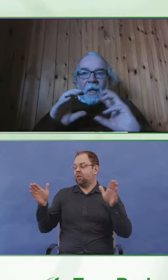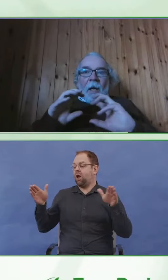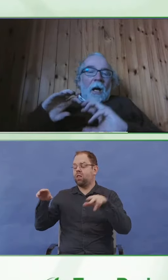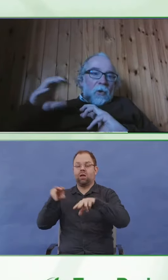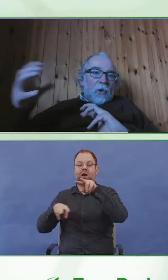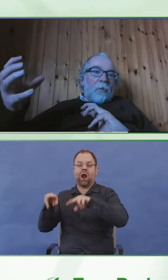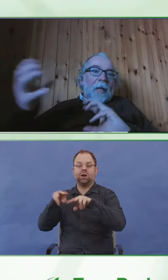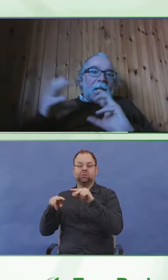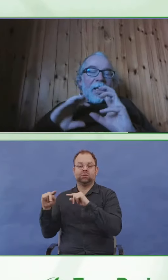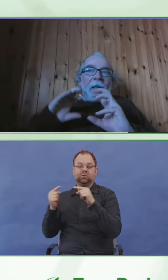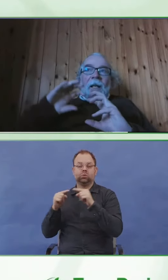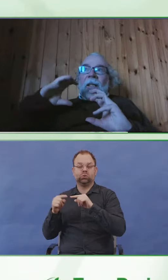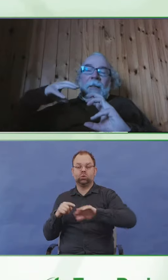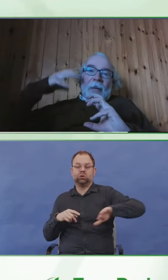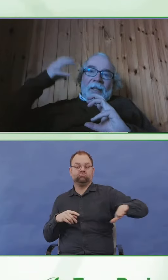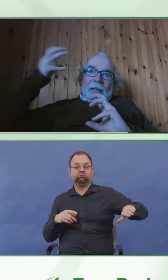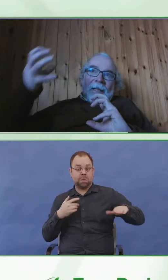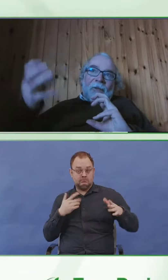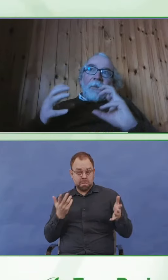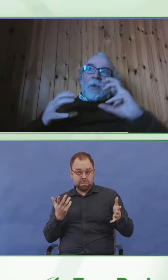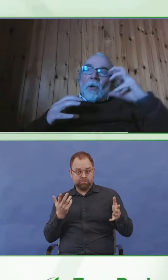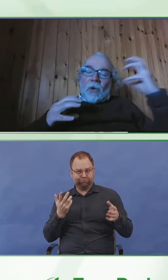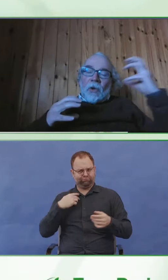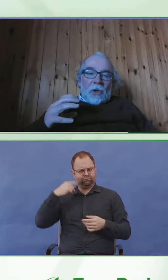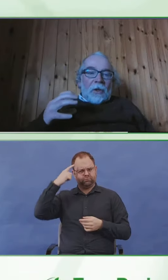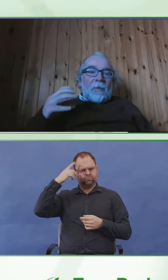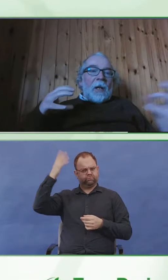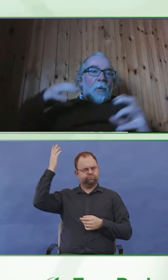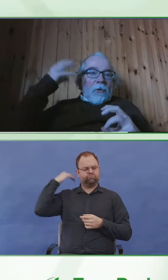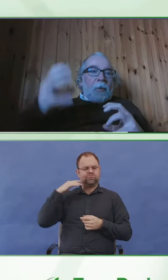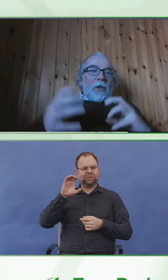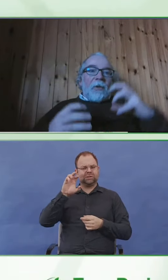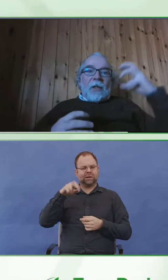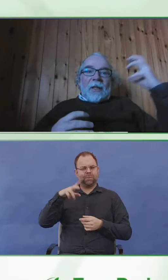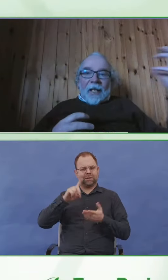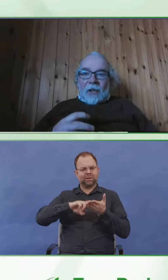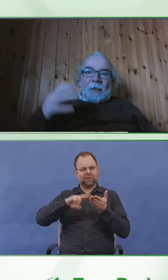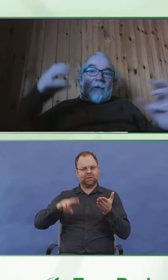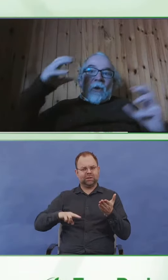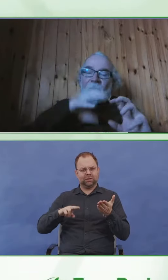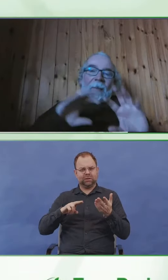How do you make an independent living approach work for all the